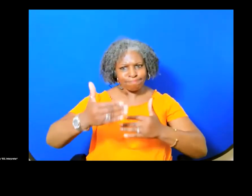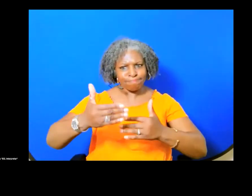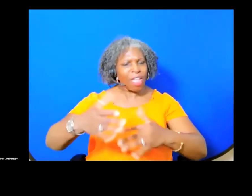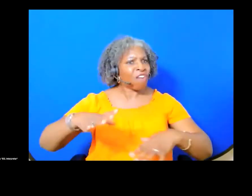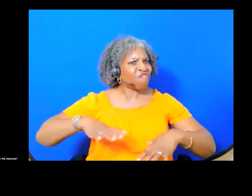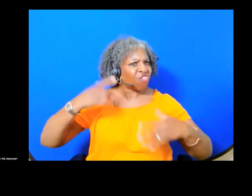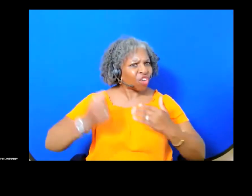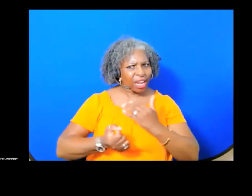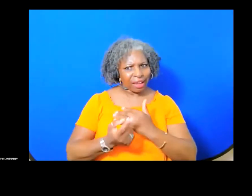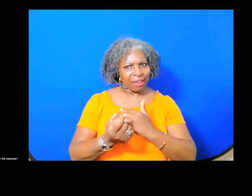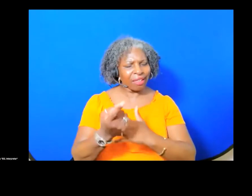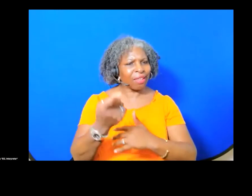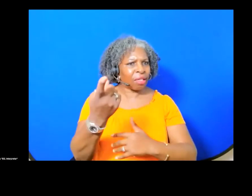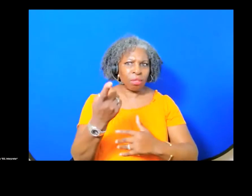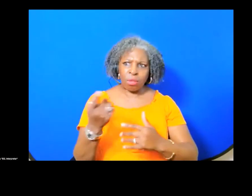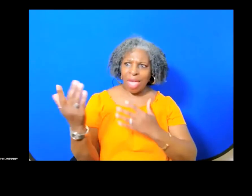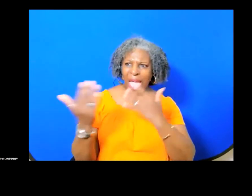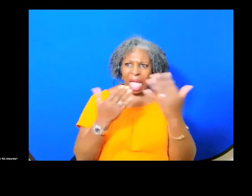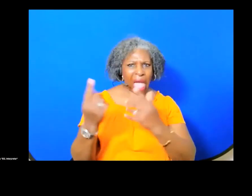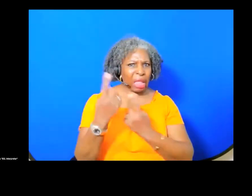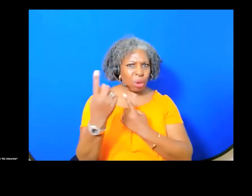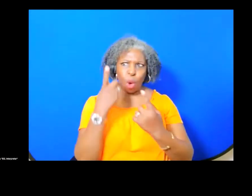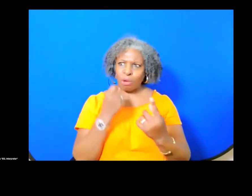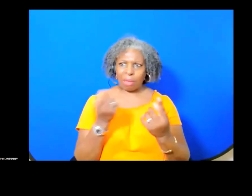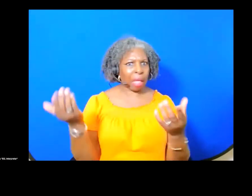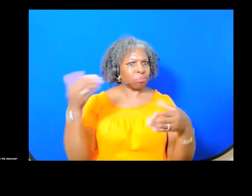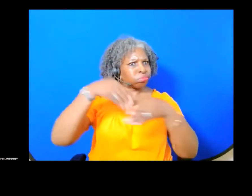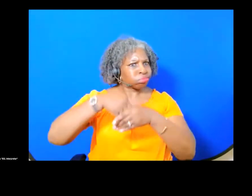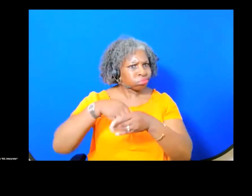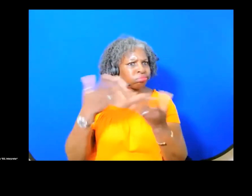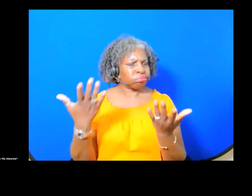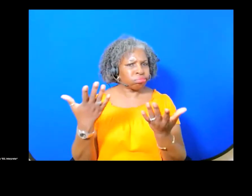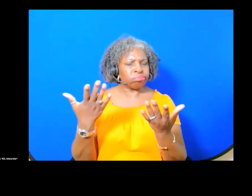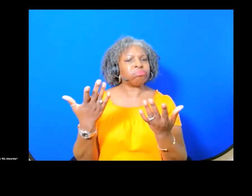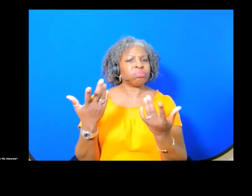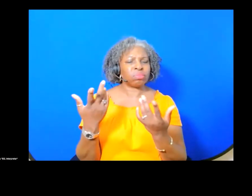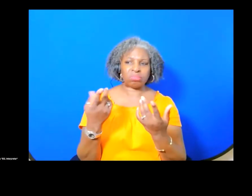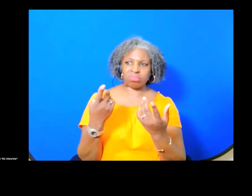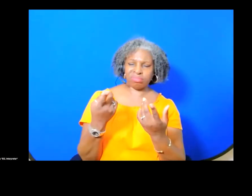open to anyone - open for anyone to attend who is interested in the